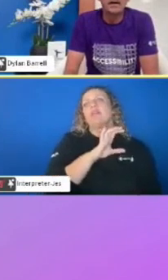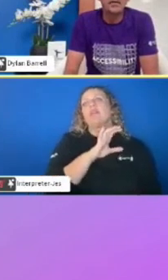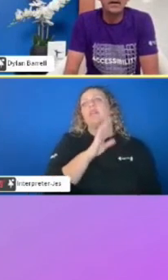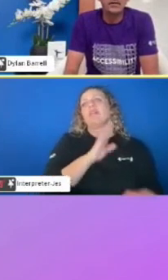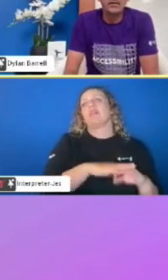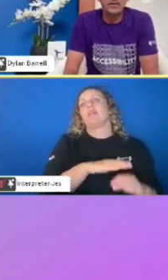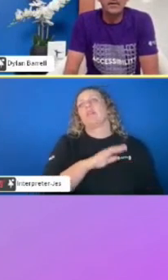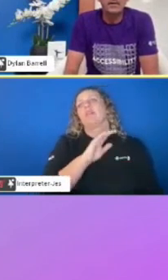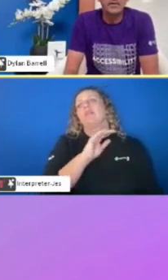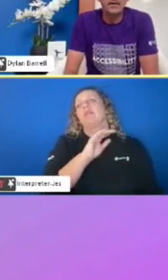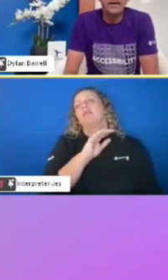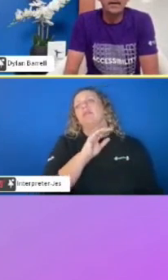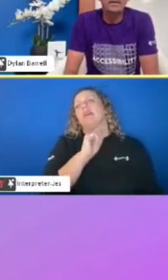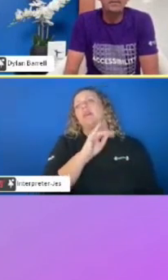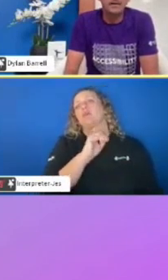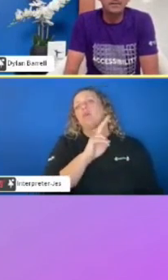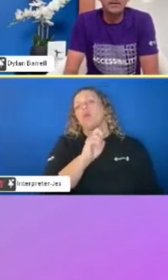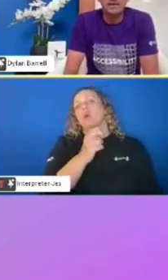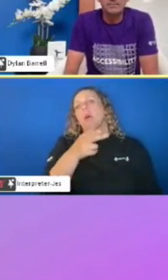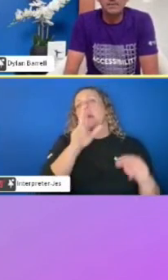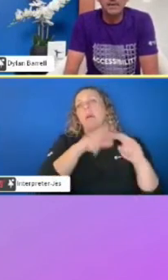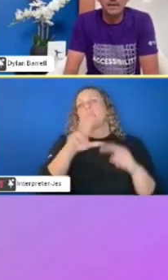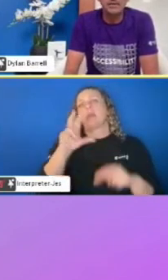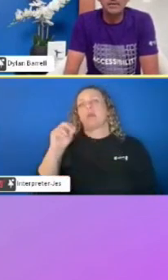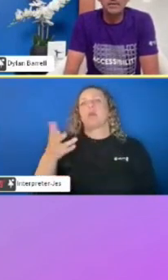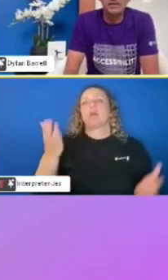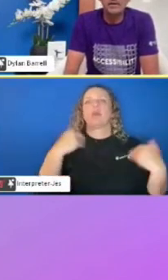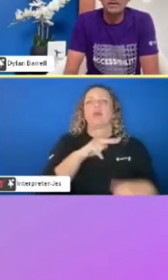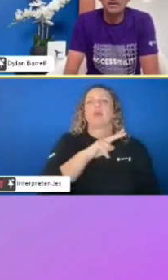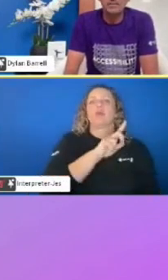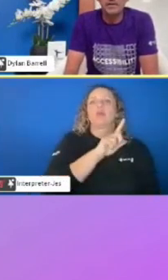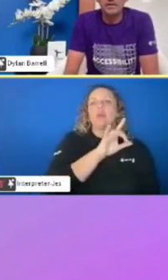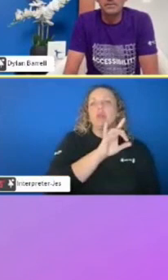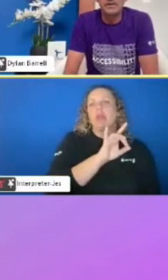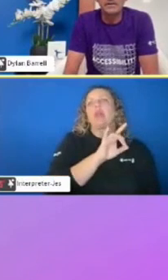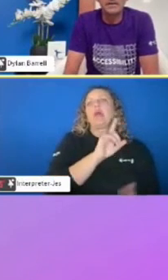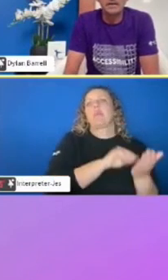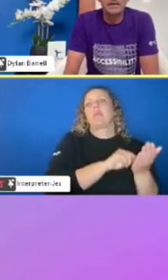328 published npm packages, which is up 30% from last year.